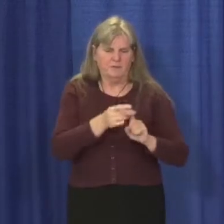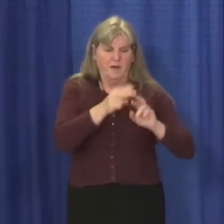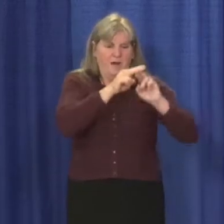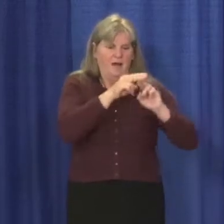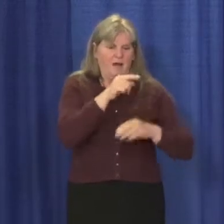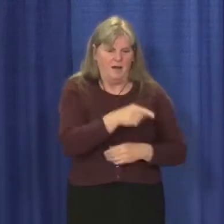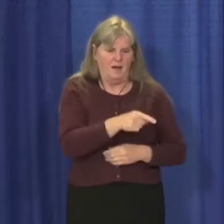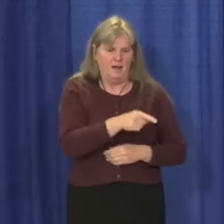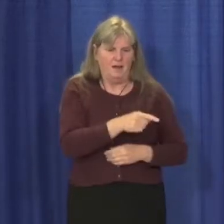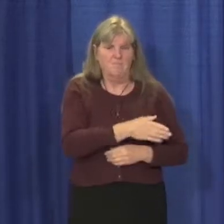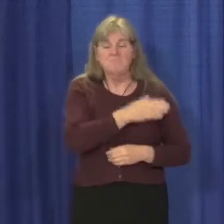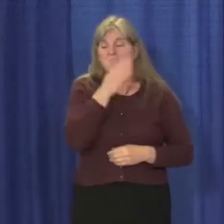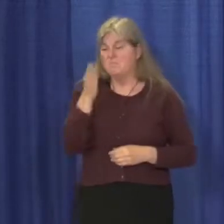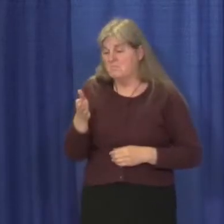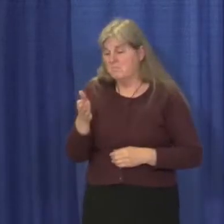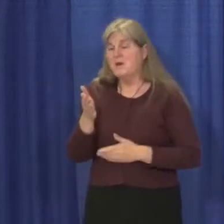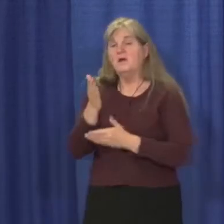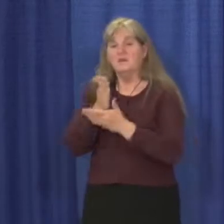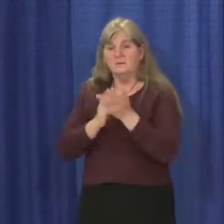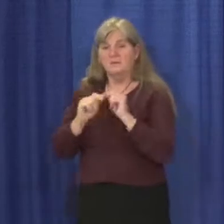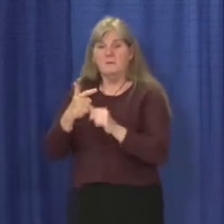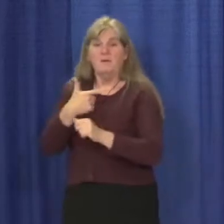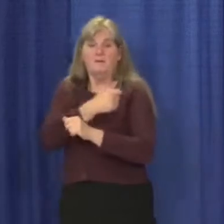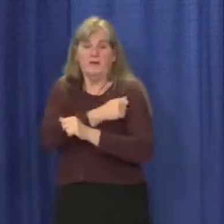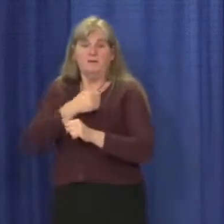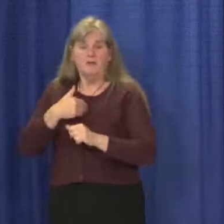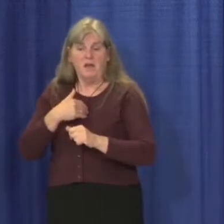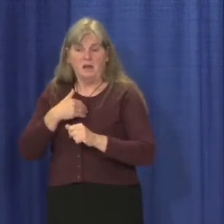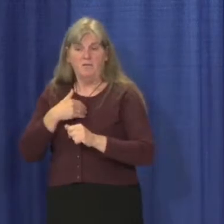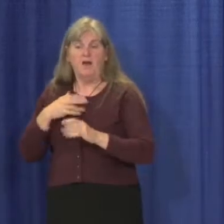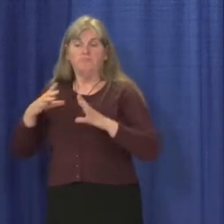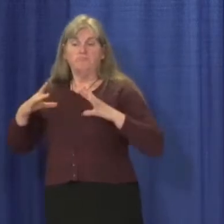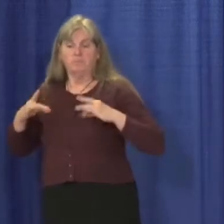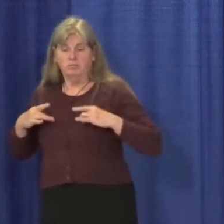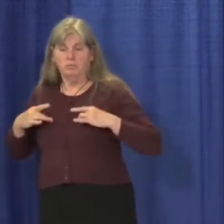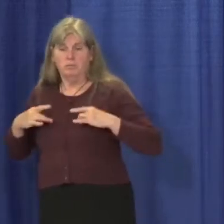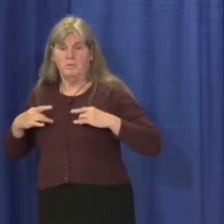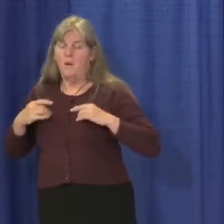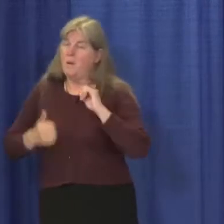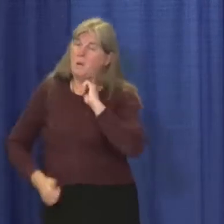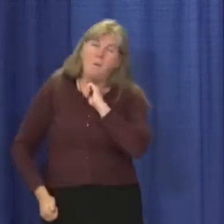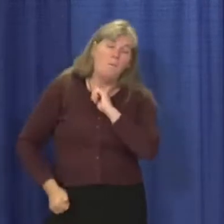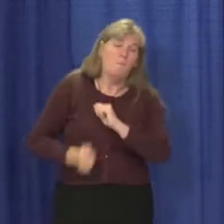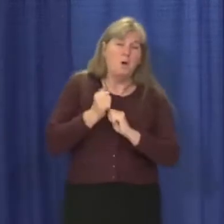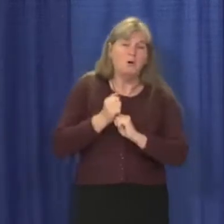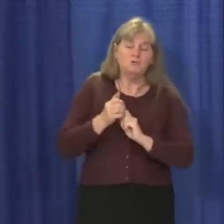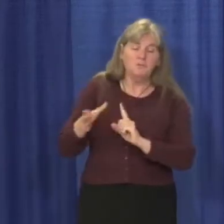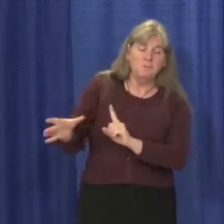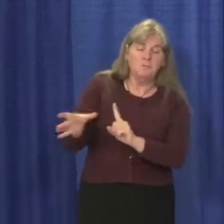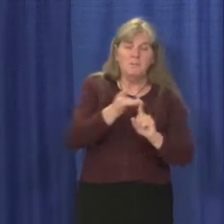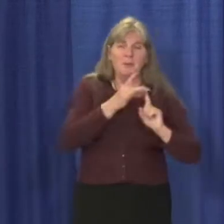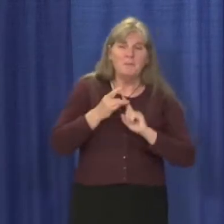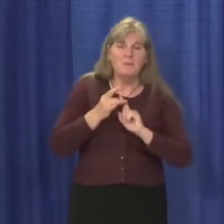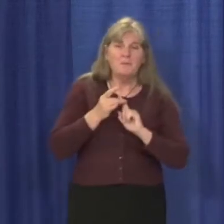vaccinated people taking a heads but we are primarily seeing spread through social networks and gatherings of mostly